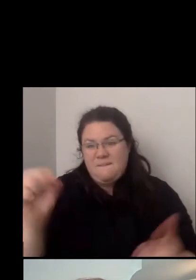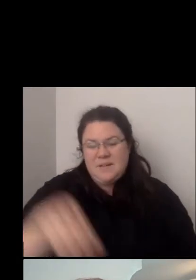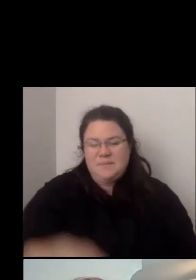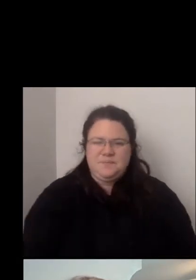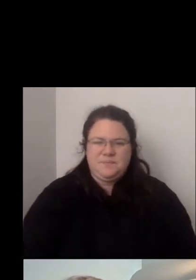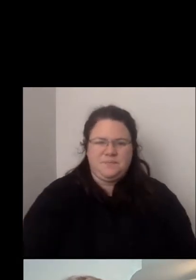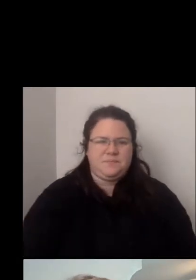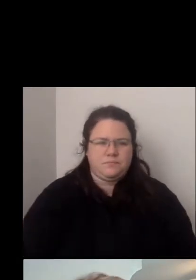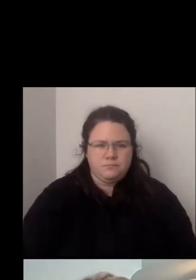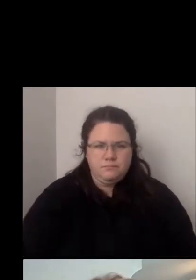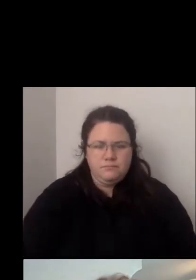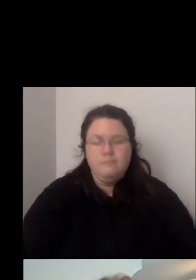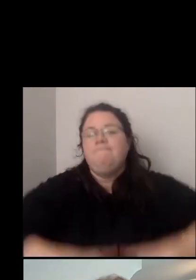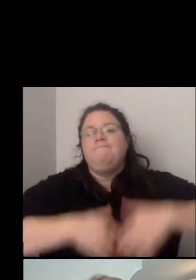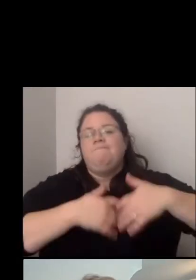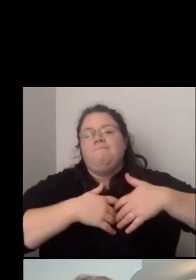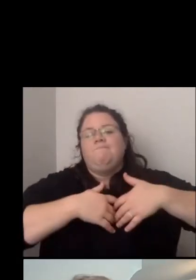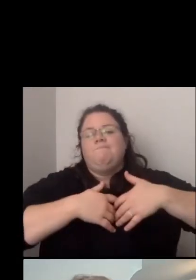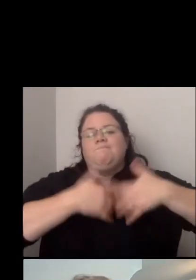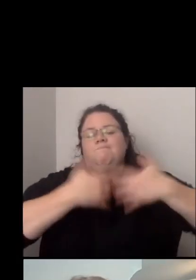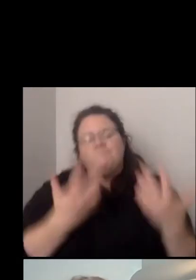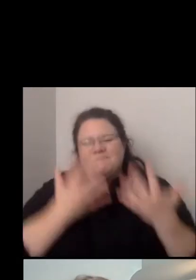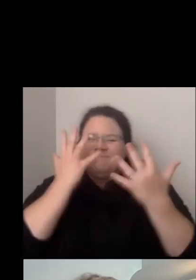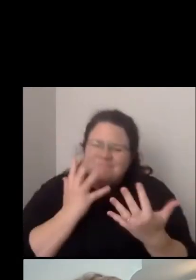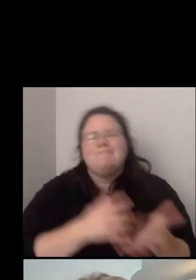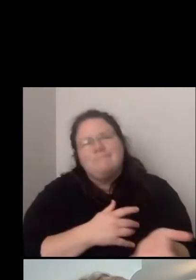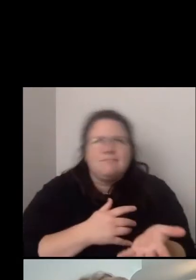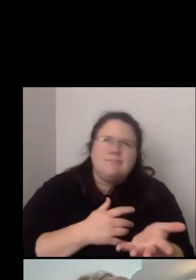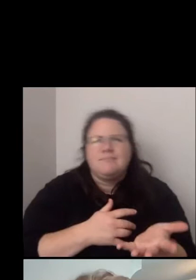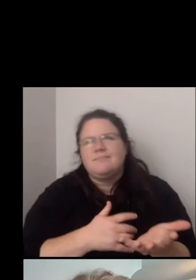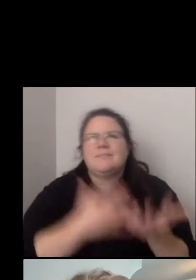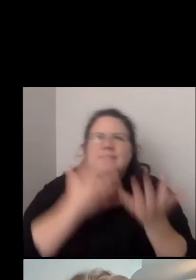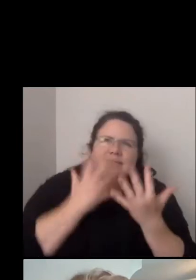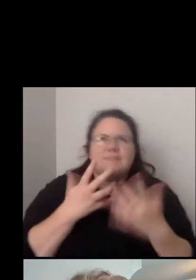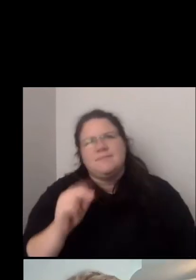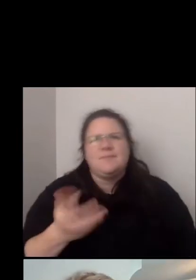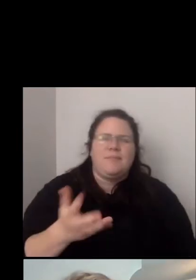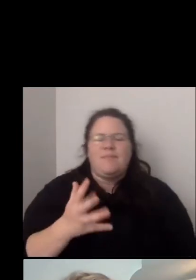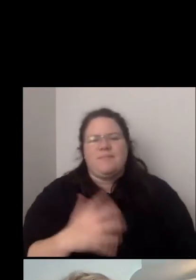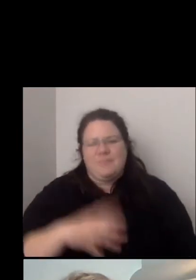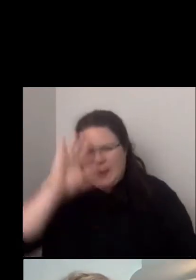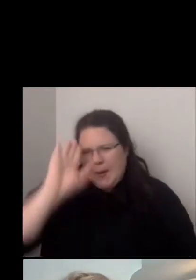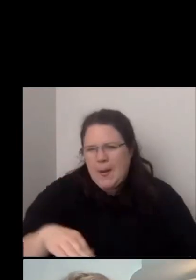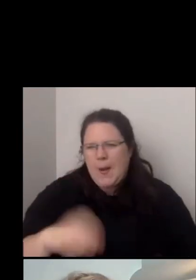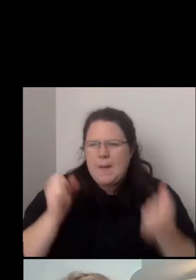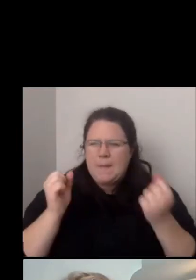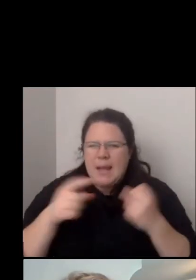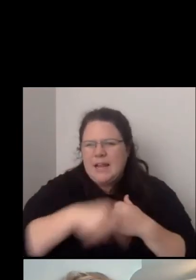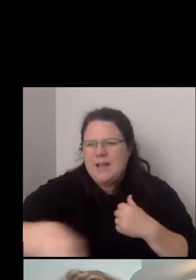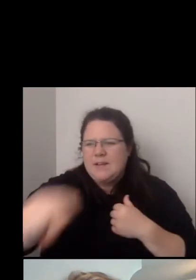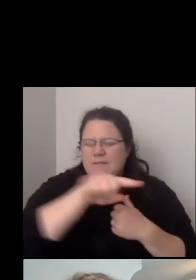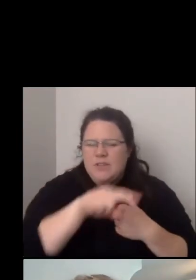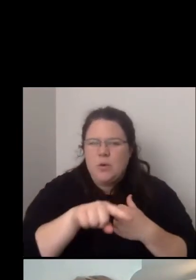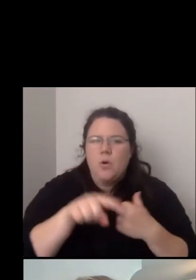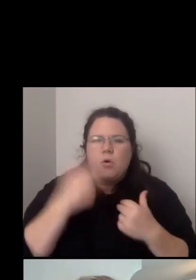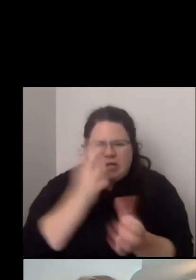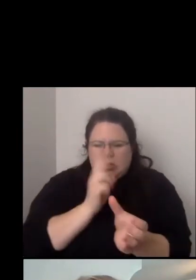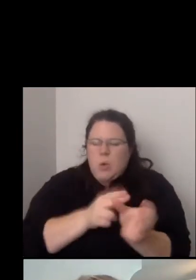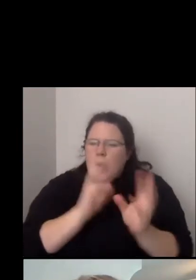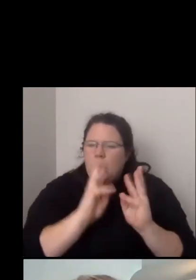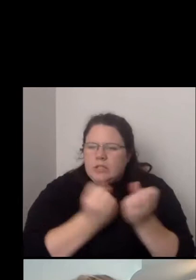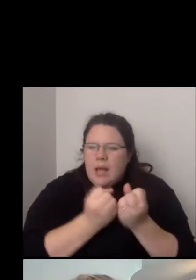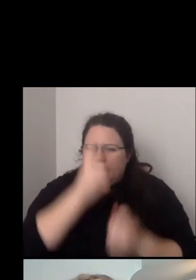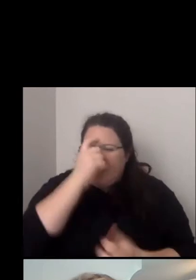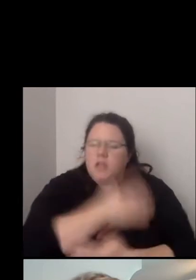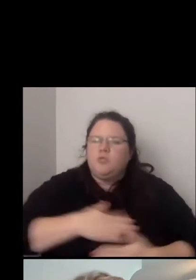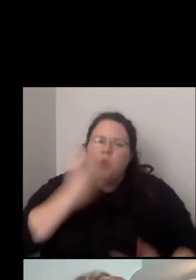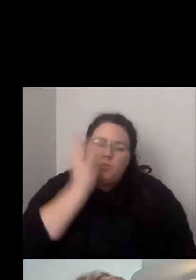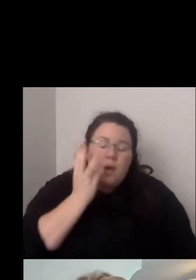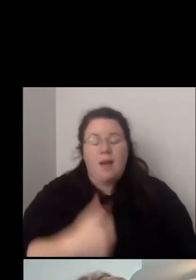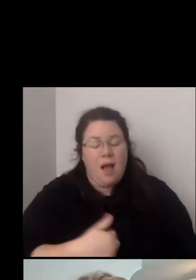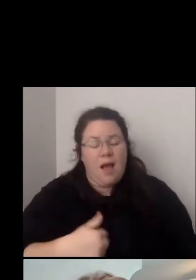Unfortunately -- well, not unfortunately. [Chuckling] I know a lot of you are probably here because you love wine. I enjoy wine myself quite a bit.